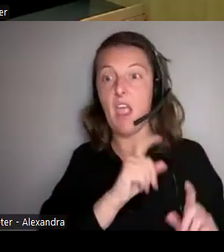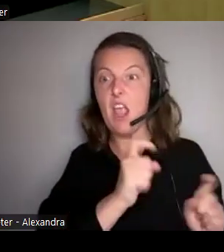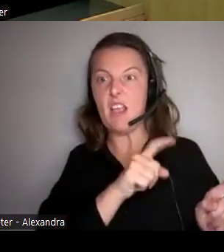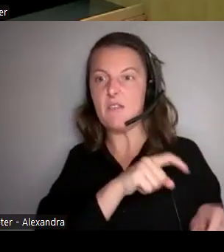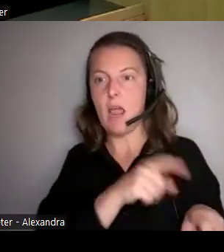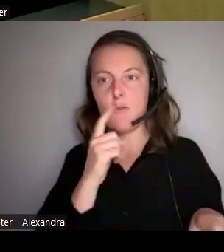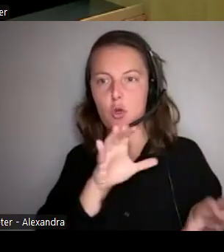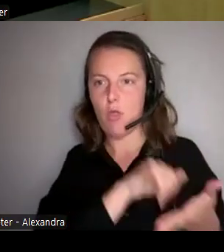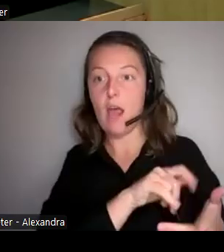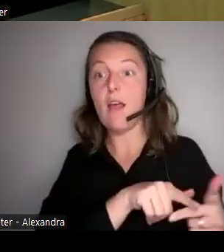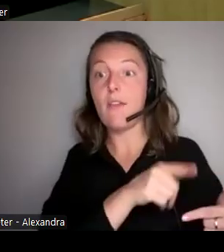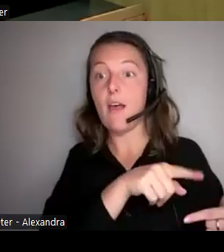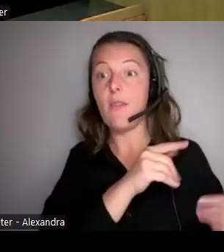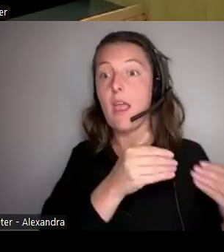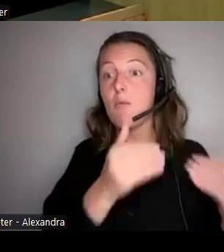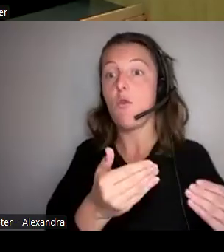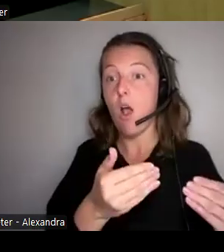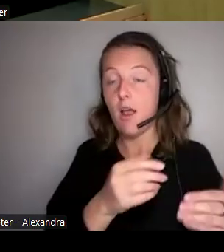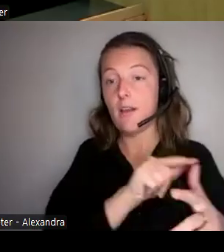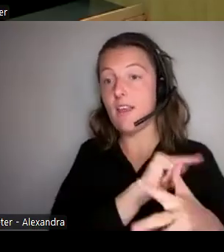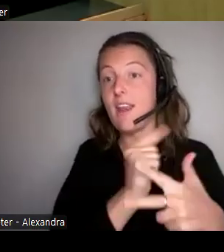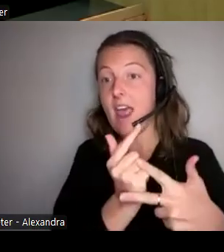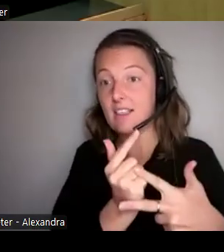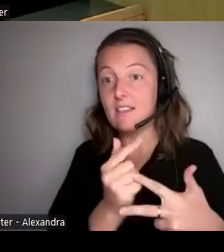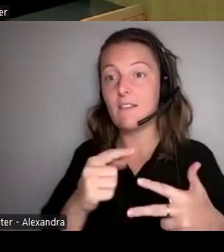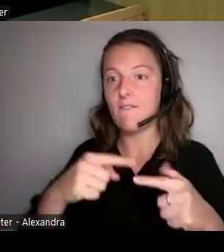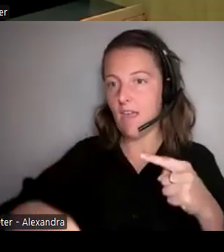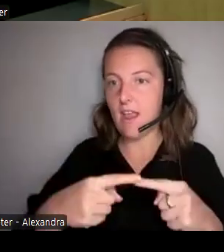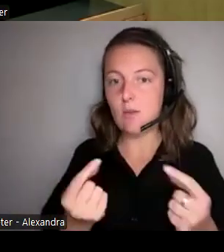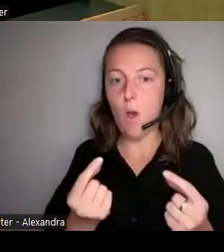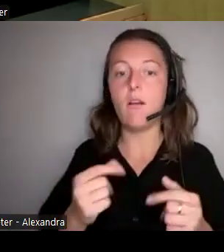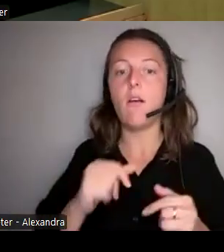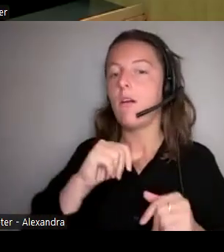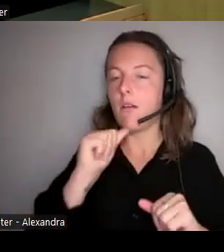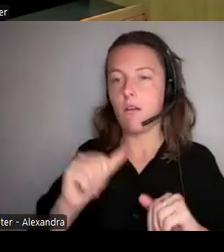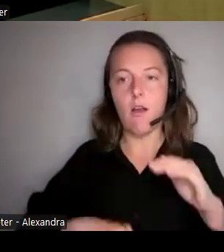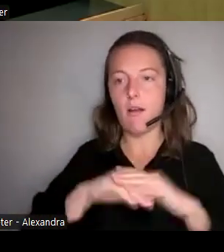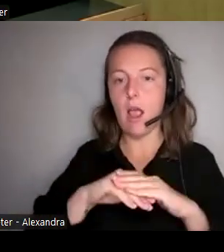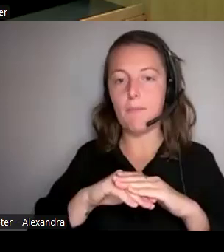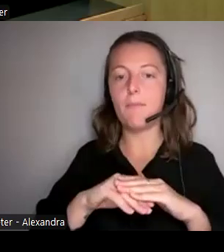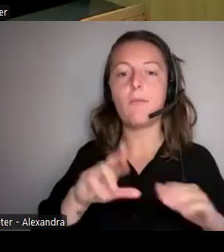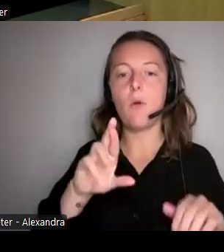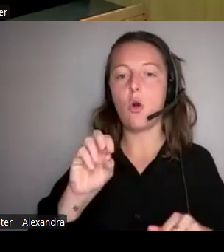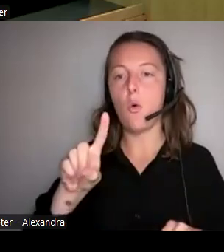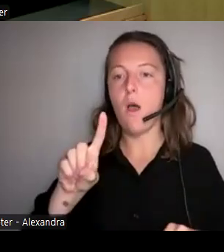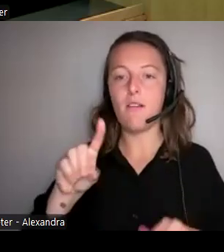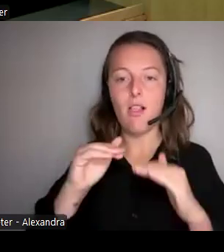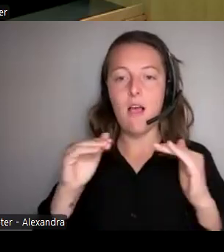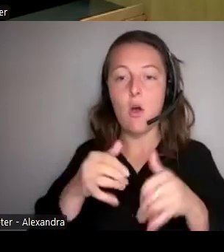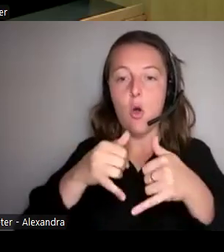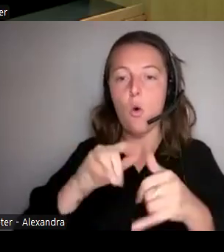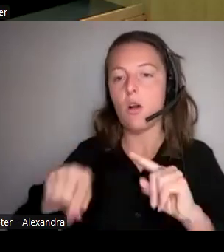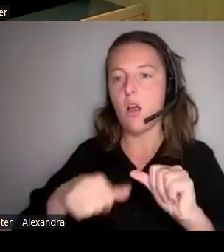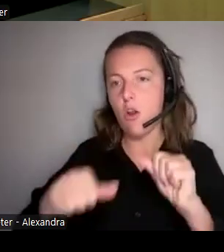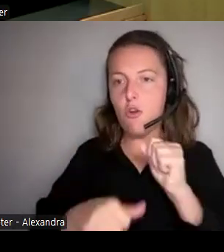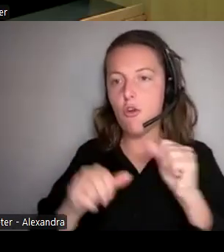the next phase which is an uncapped RO1 level um award under the R33. Um the other reason I wanted